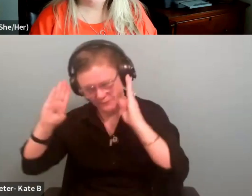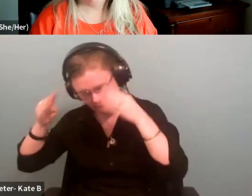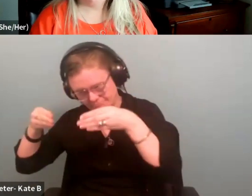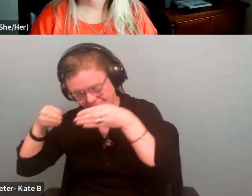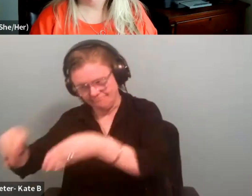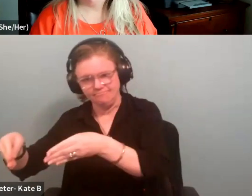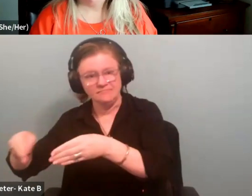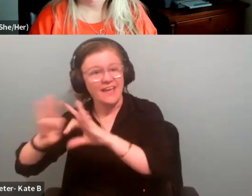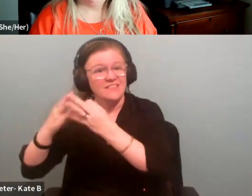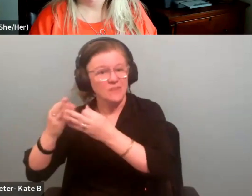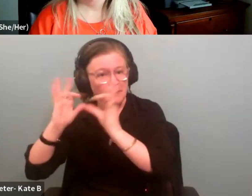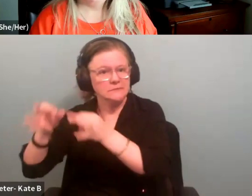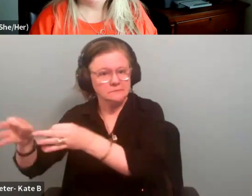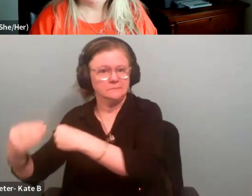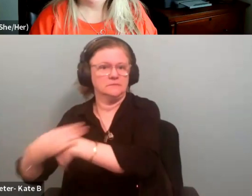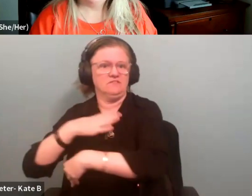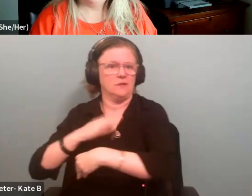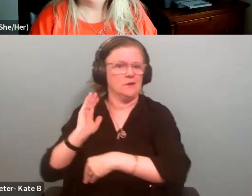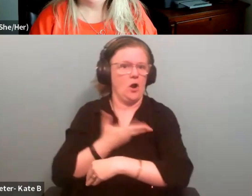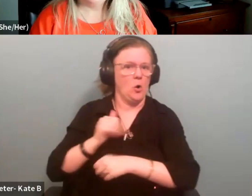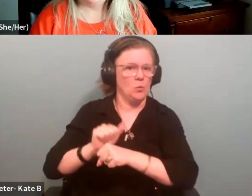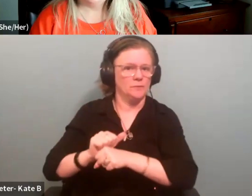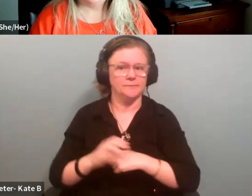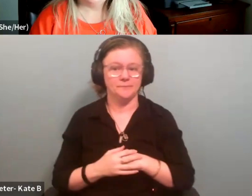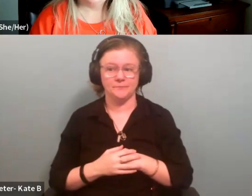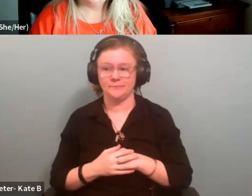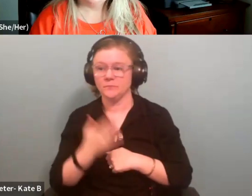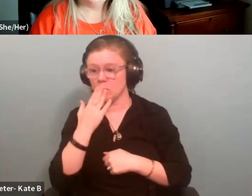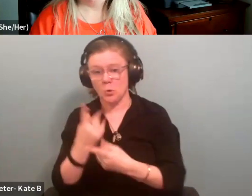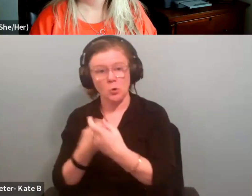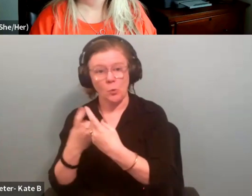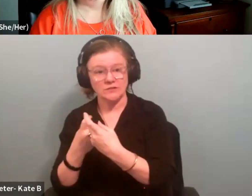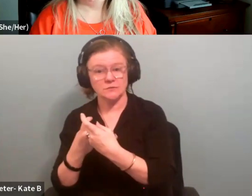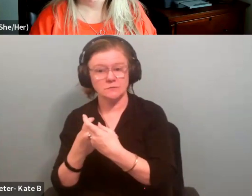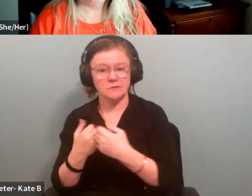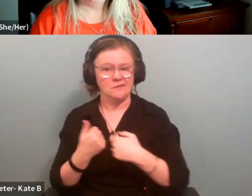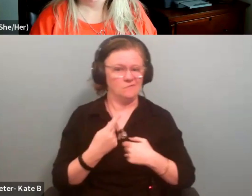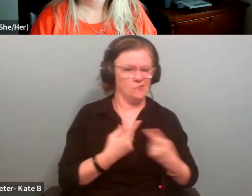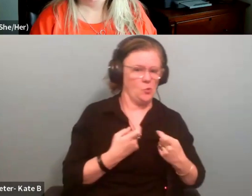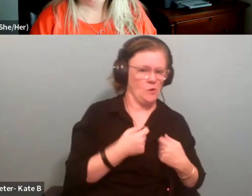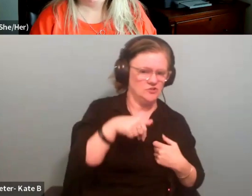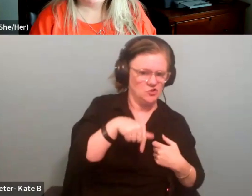family. We had some we've had some really good questions in chat. We also got a few questions in registration. So we